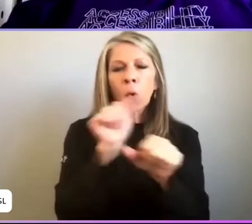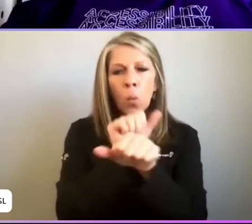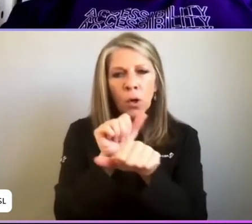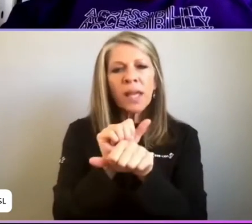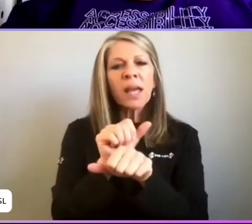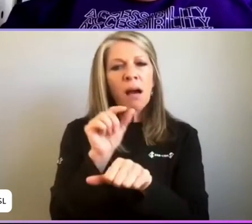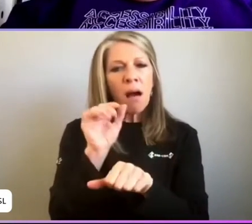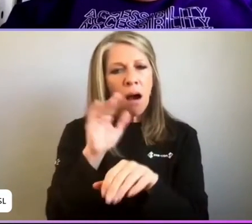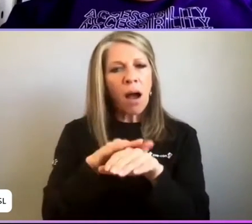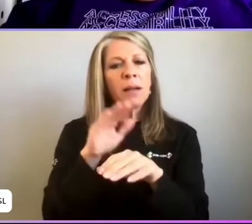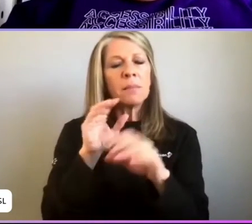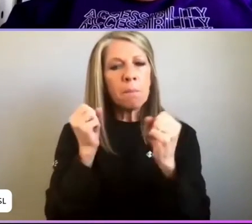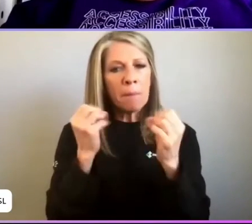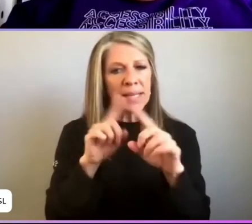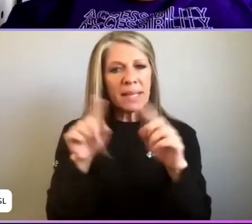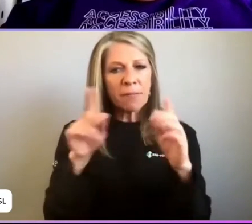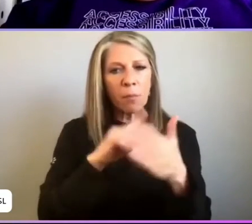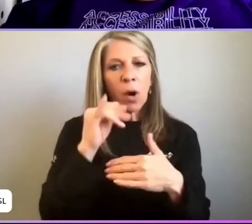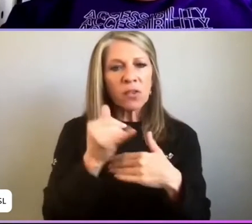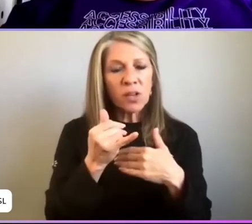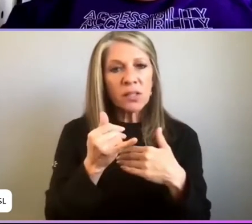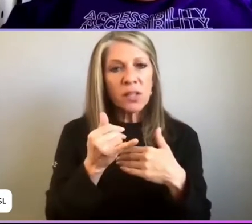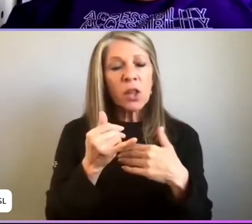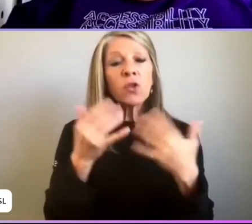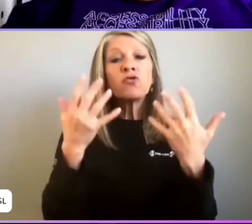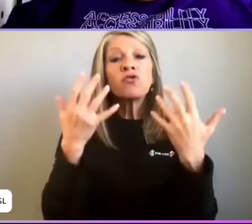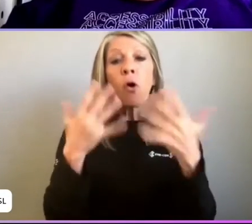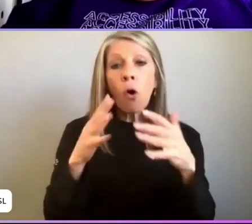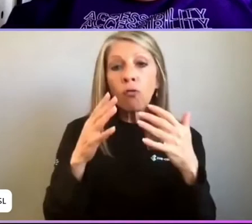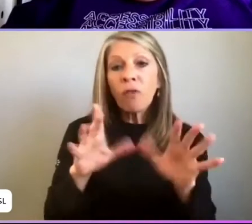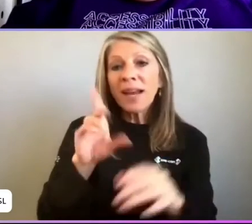display projects happening. The monarch of the aph is